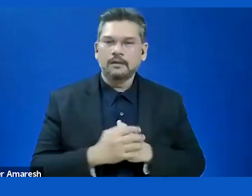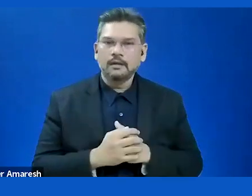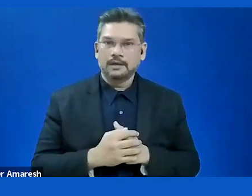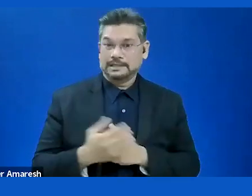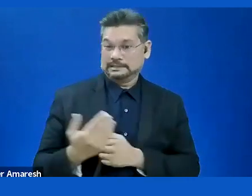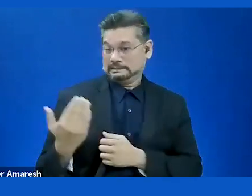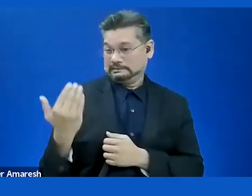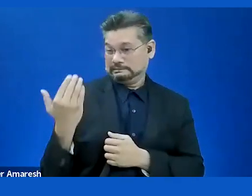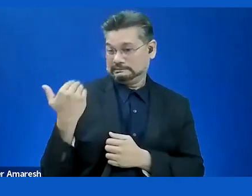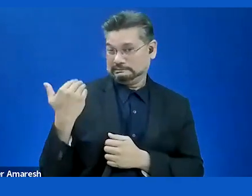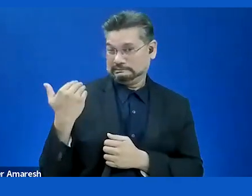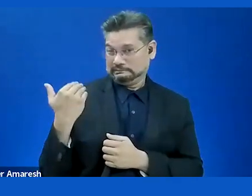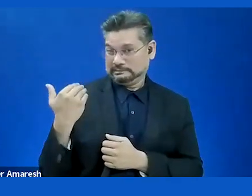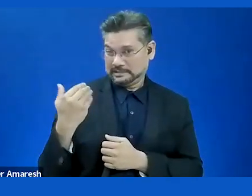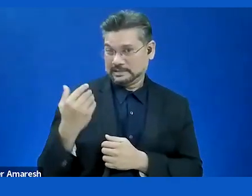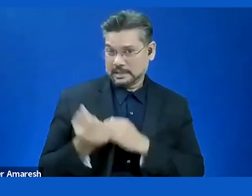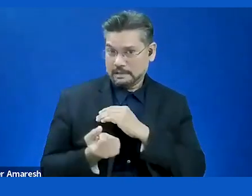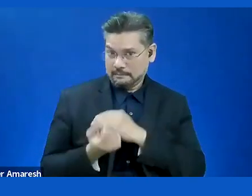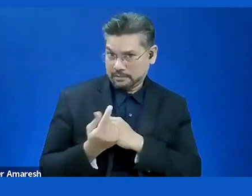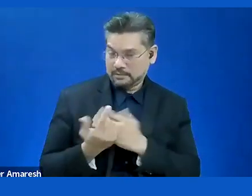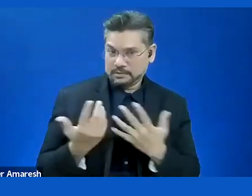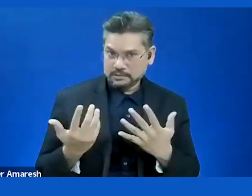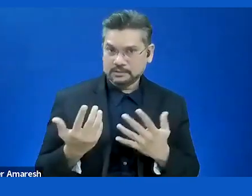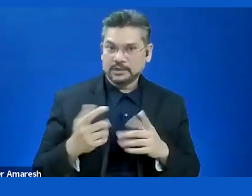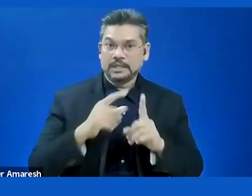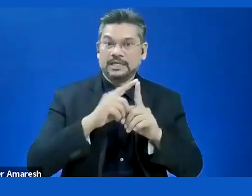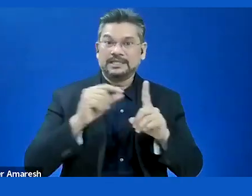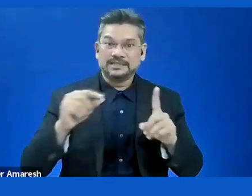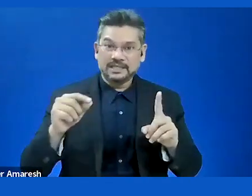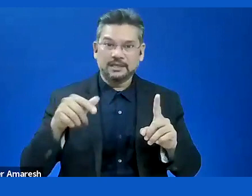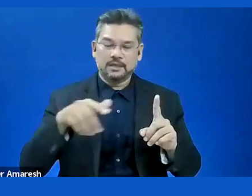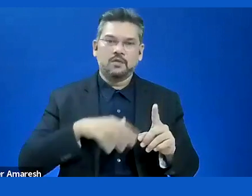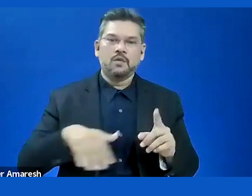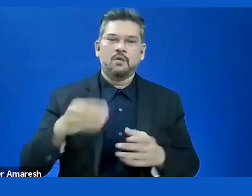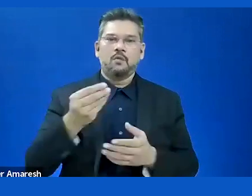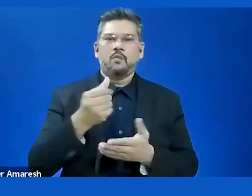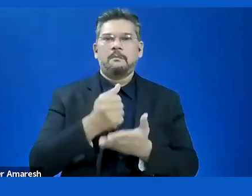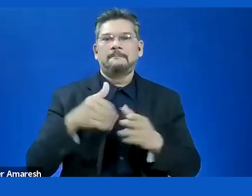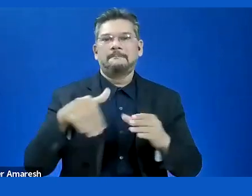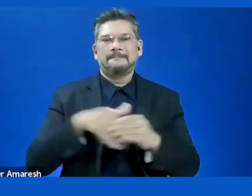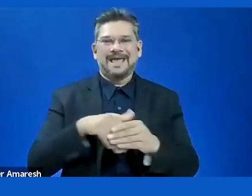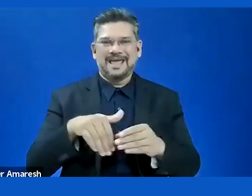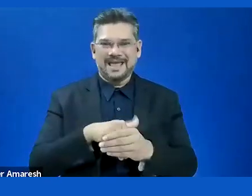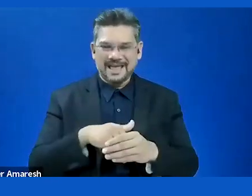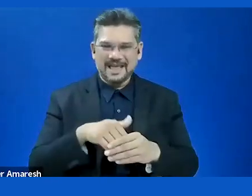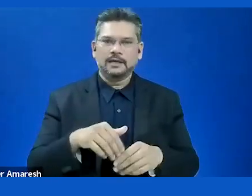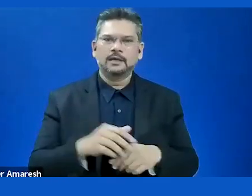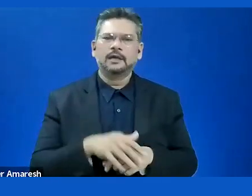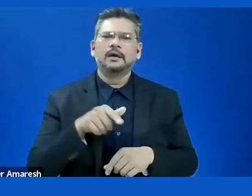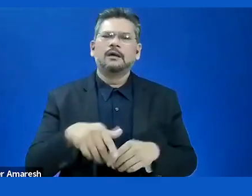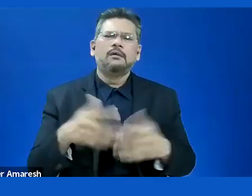on the digital wallet. This initiative aims to provide European citizens with a secure and user